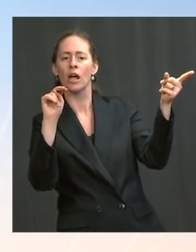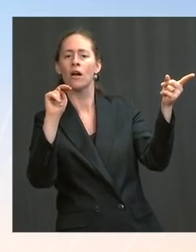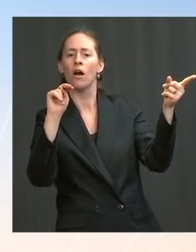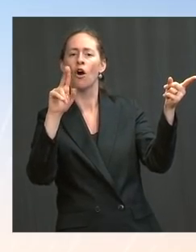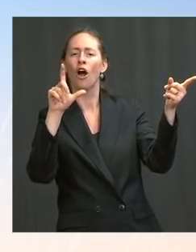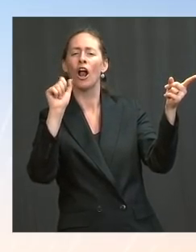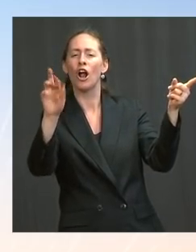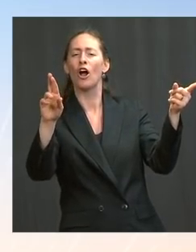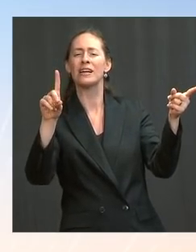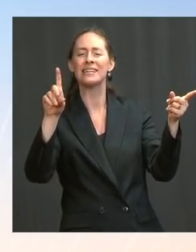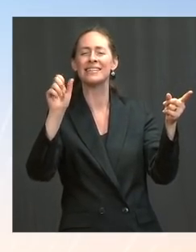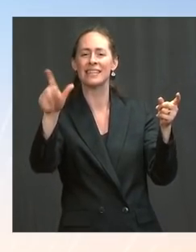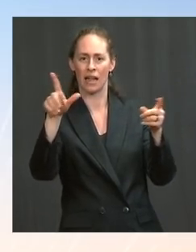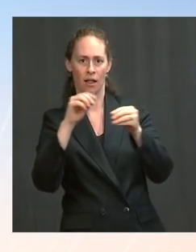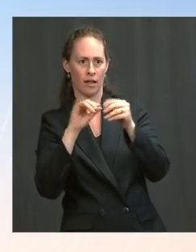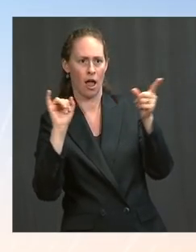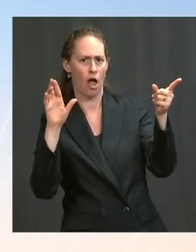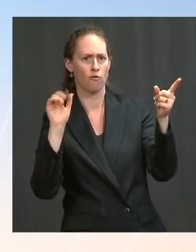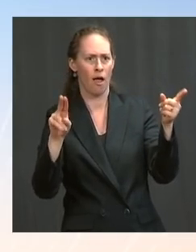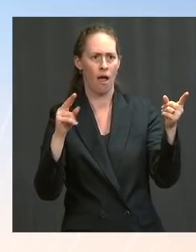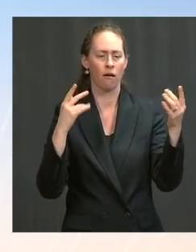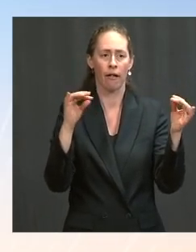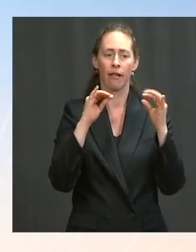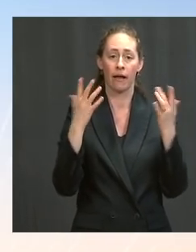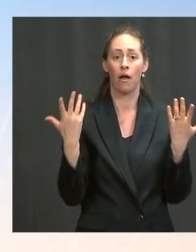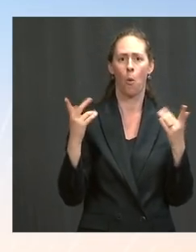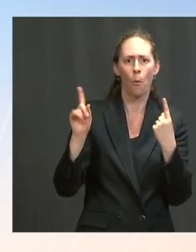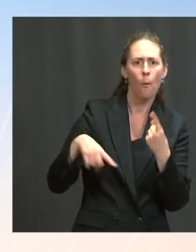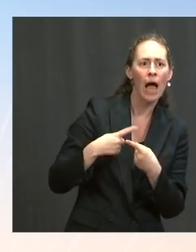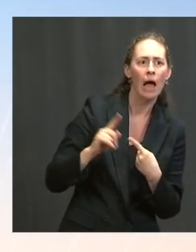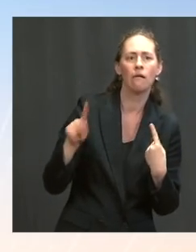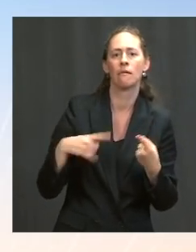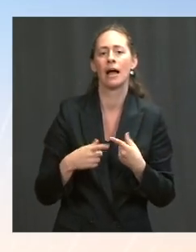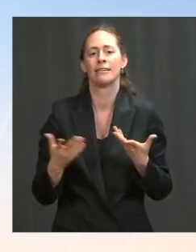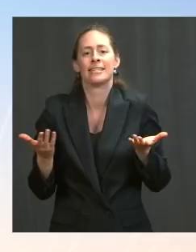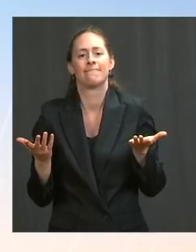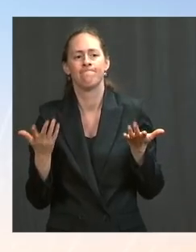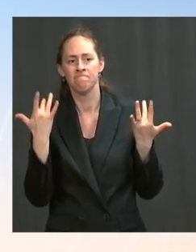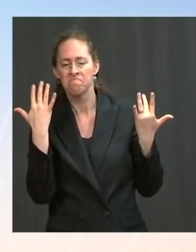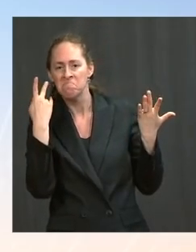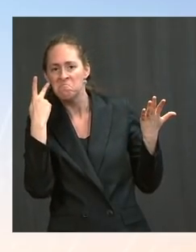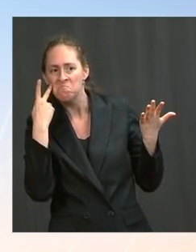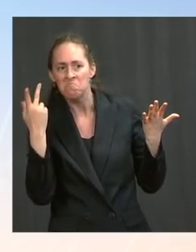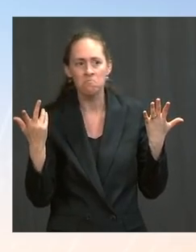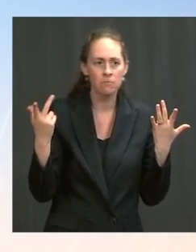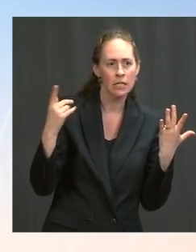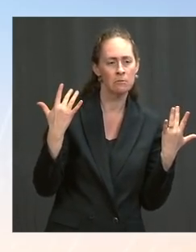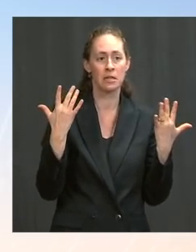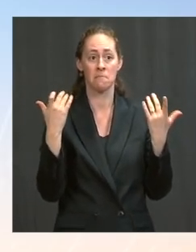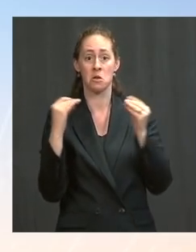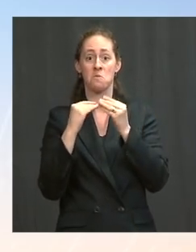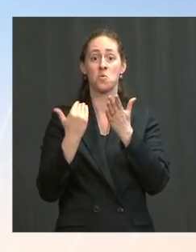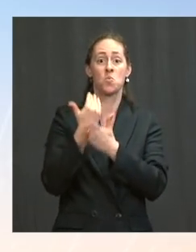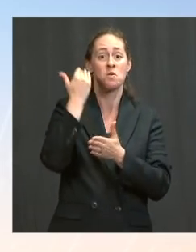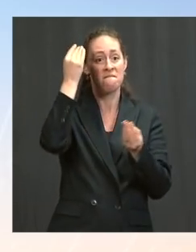We are –I don't have a timeline yet for when those will reconvene. But I don't have anything to preview in terms of other outreach to Iran. The Press: Don't airstrikes hurt those negotiations